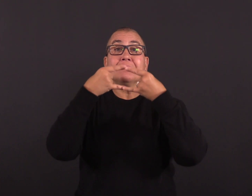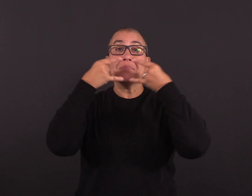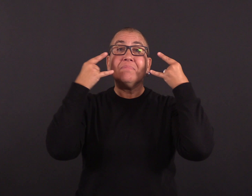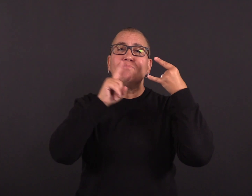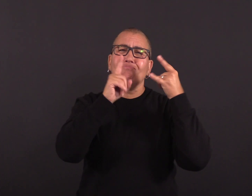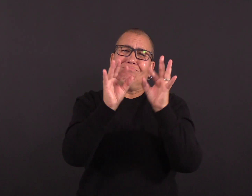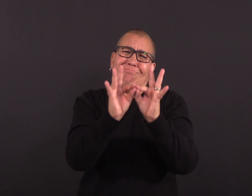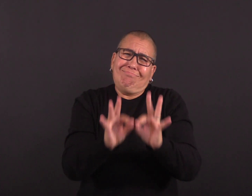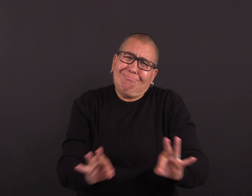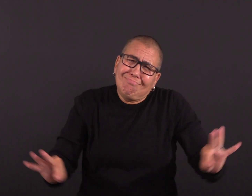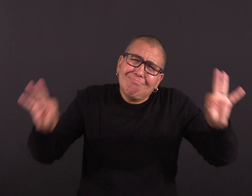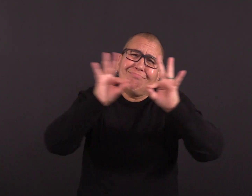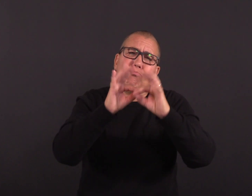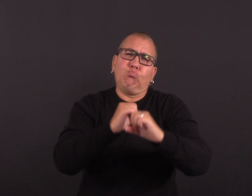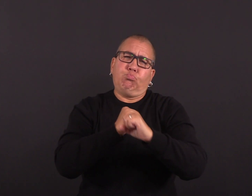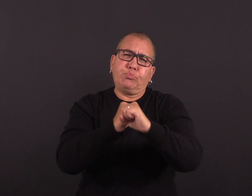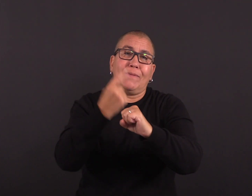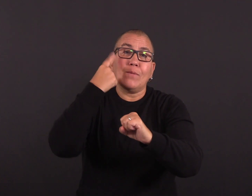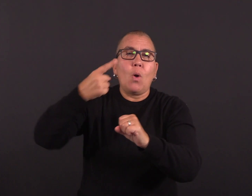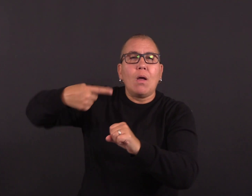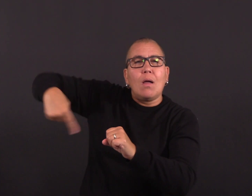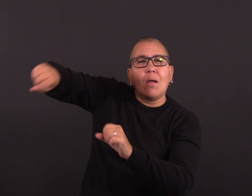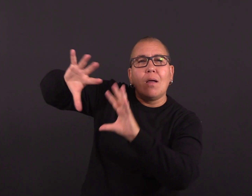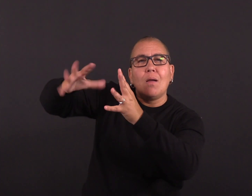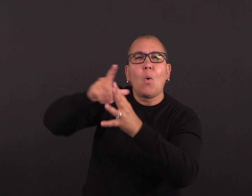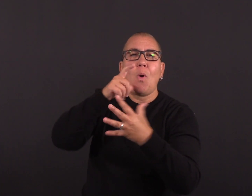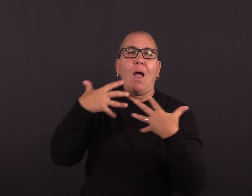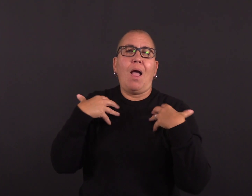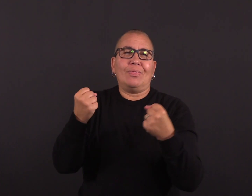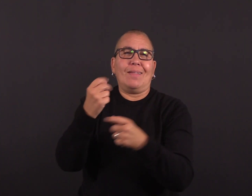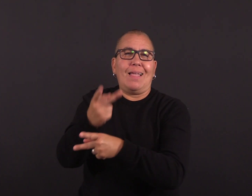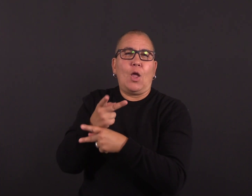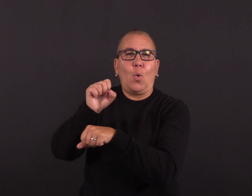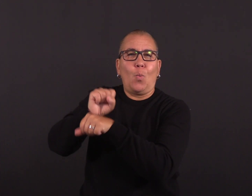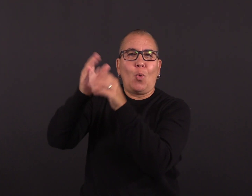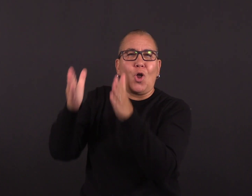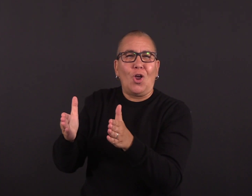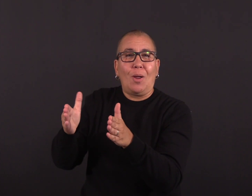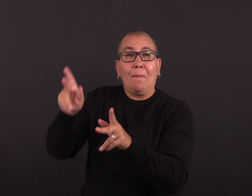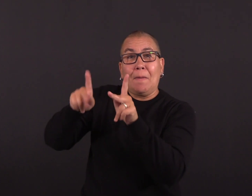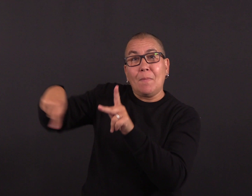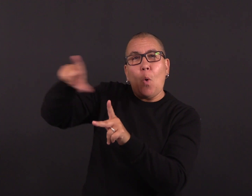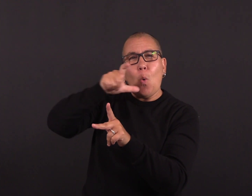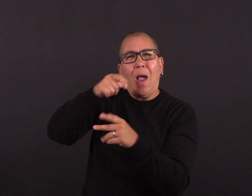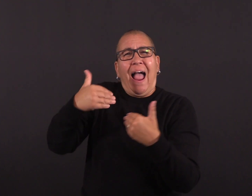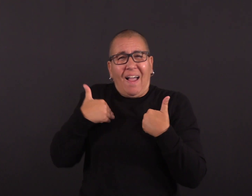to change their behavior. Covid-19 was at the bottom of their list of key public